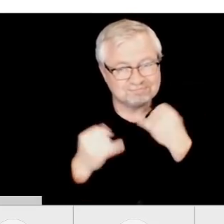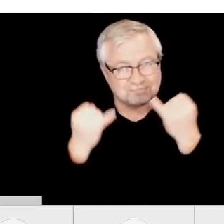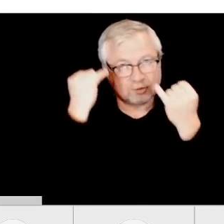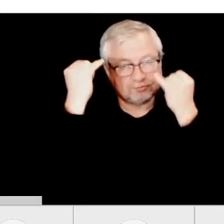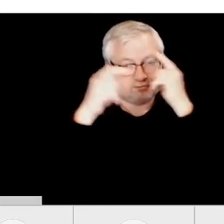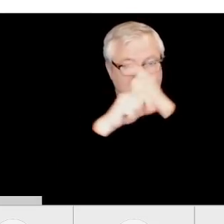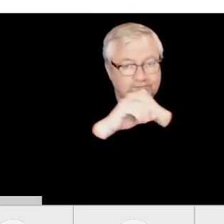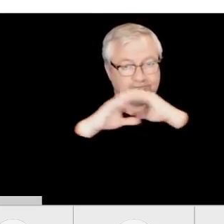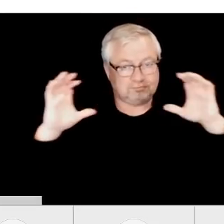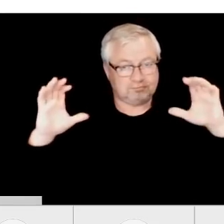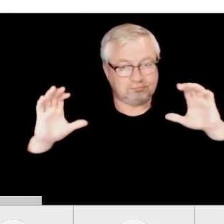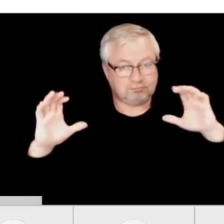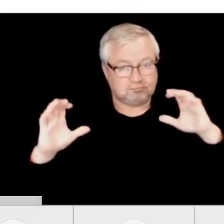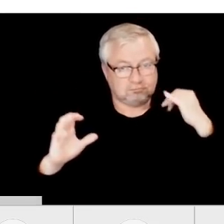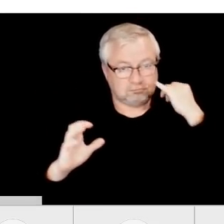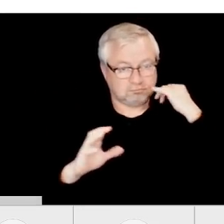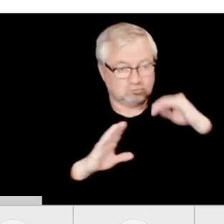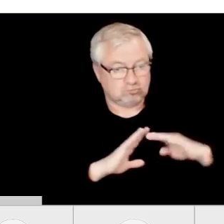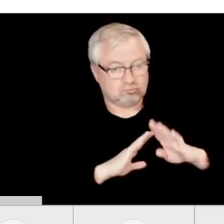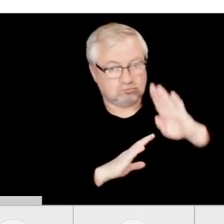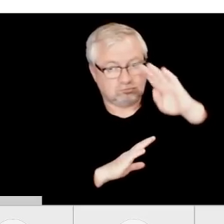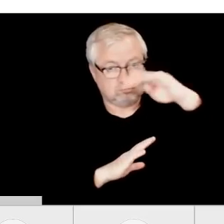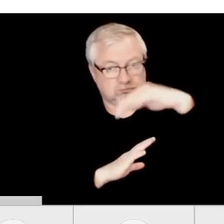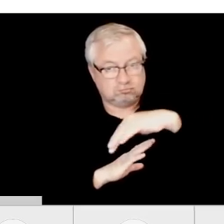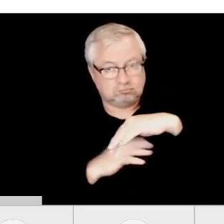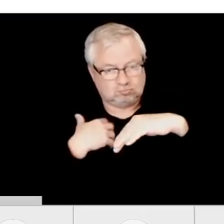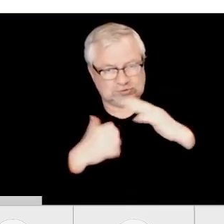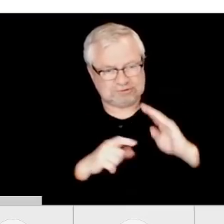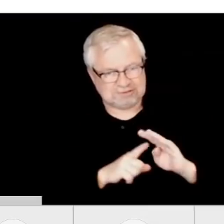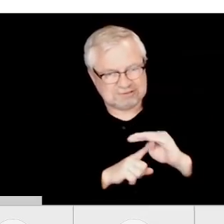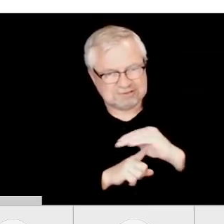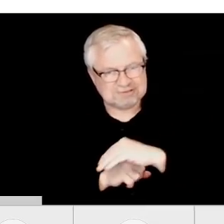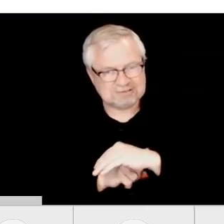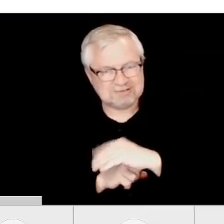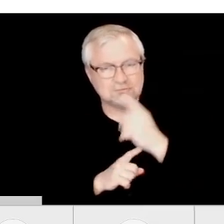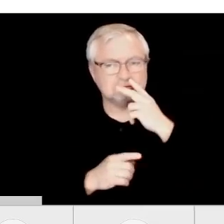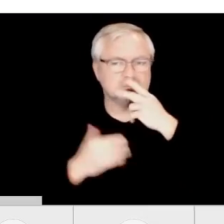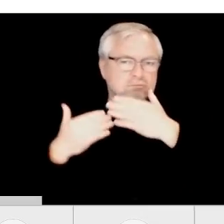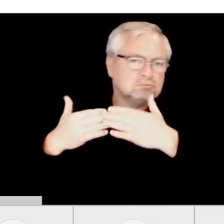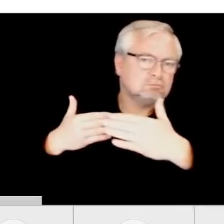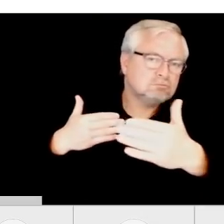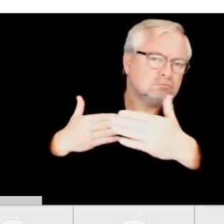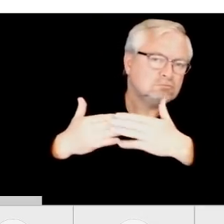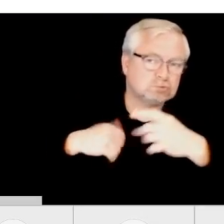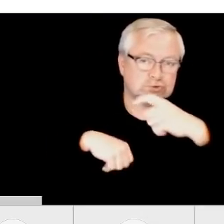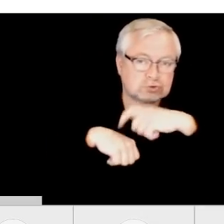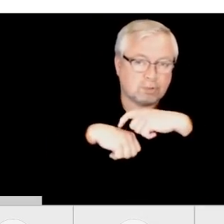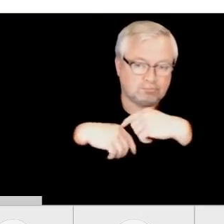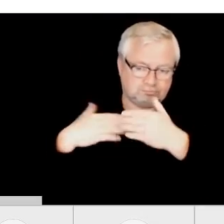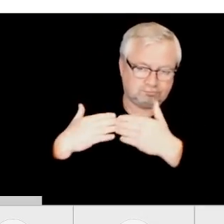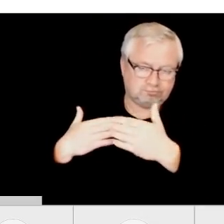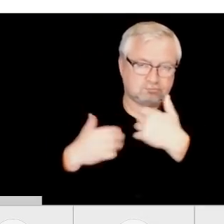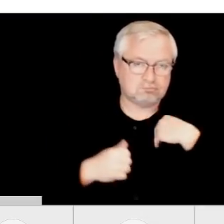curves over the period of the pandemic, be it through different mitigation